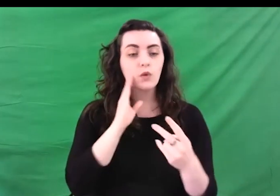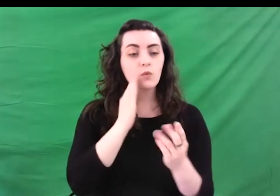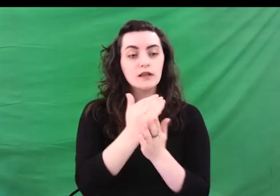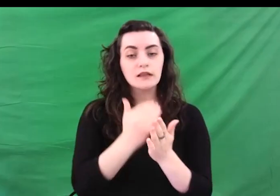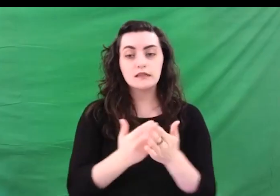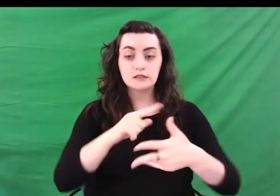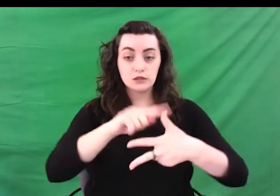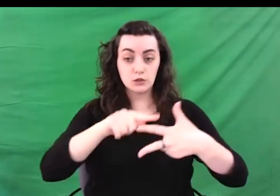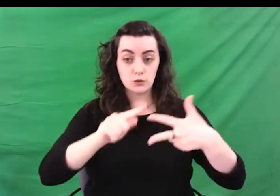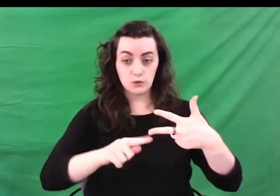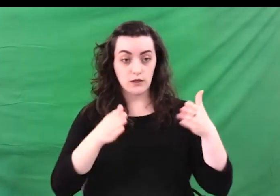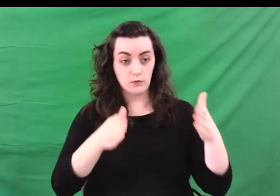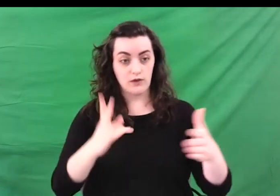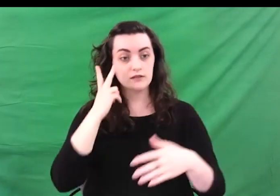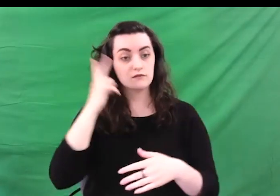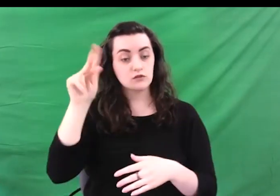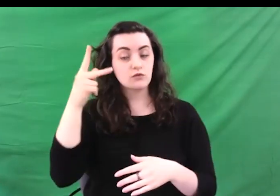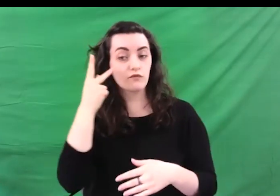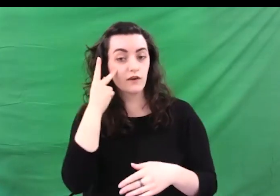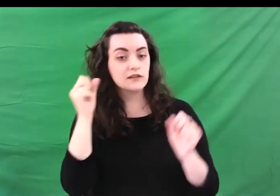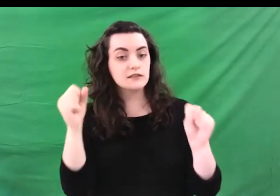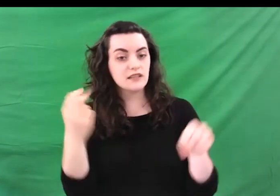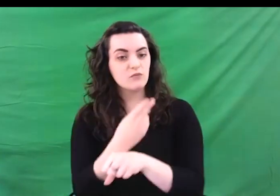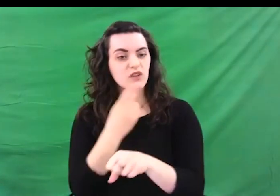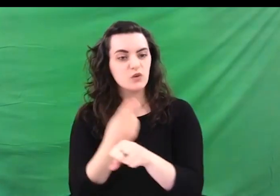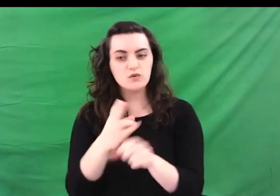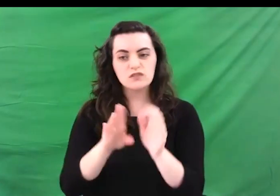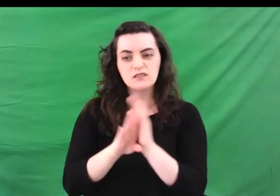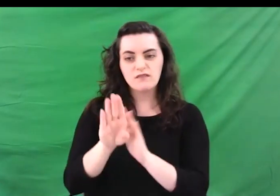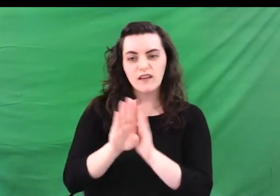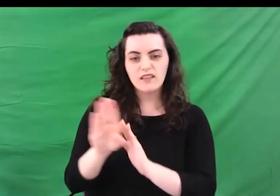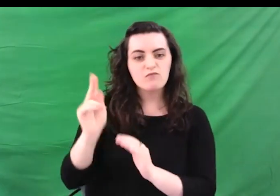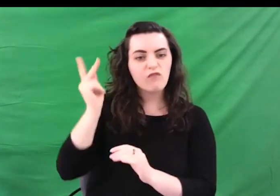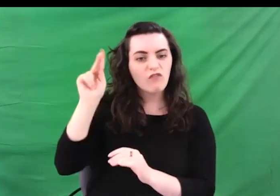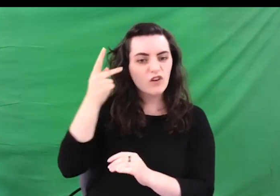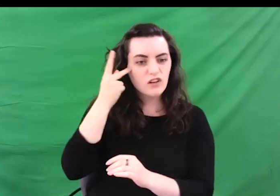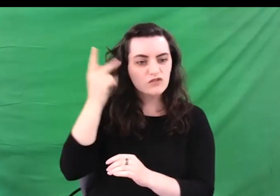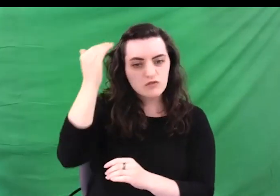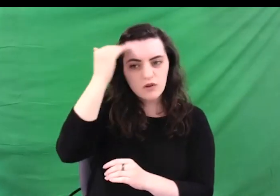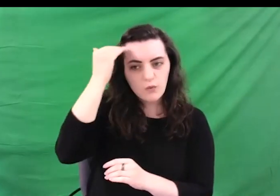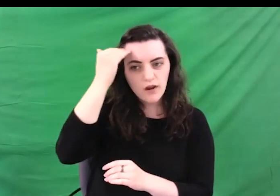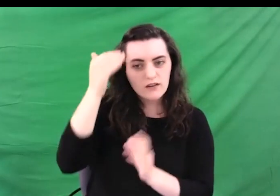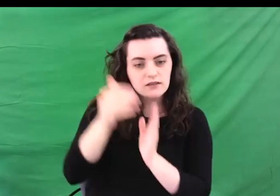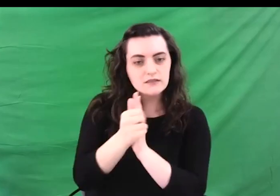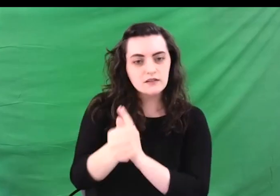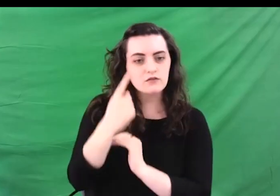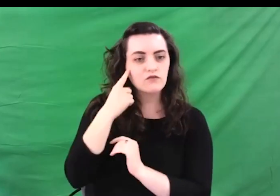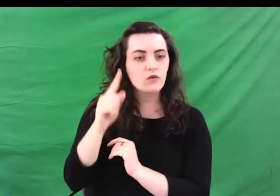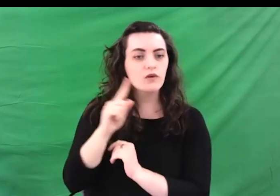visual phonics can be used to build phonological awareness skills for Deaf and hard of hearing learners.